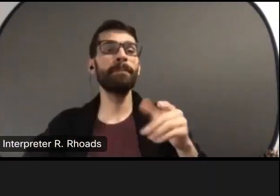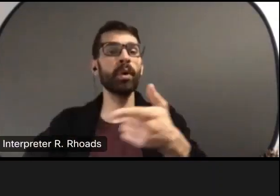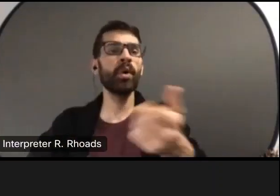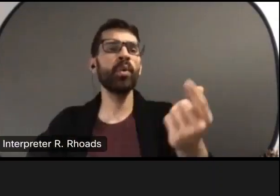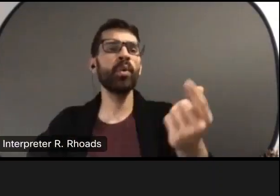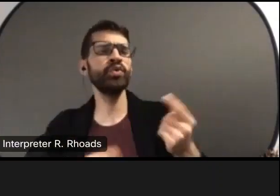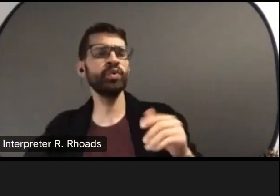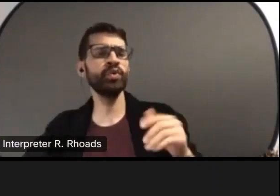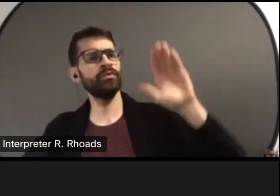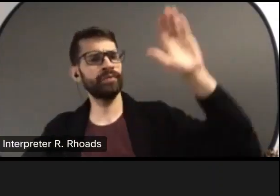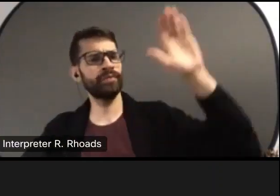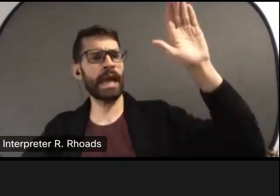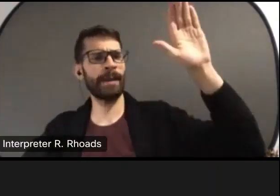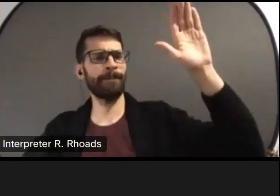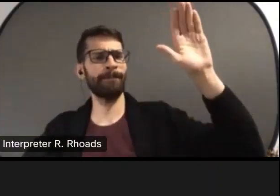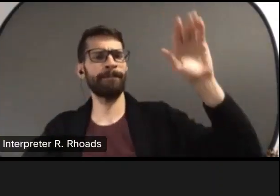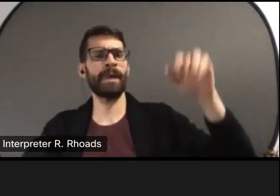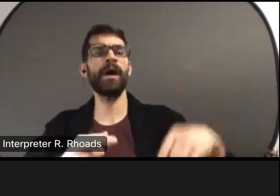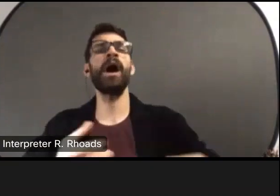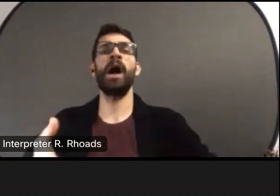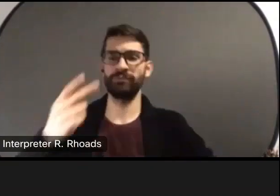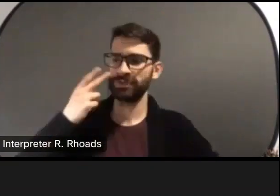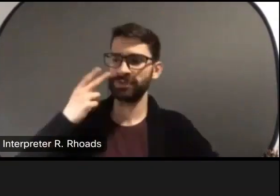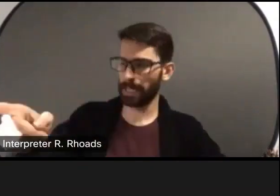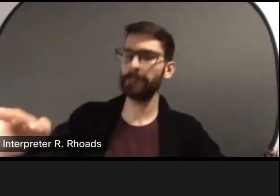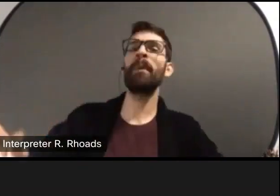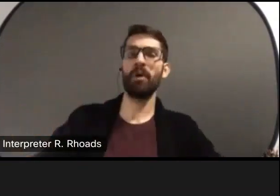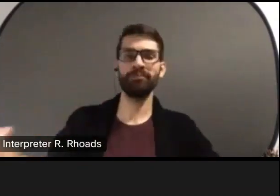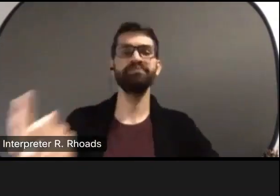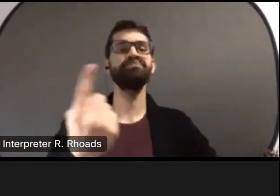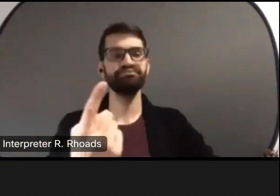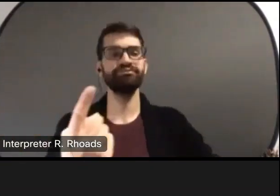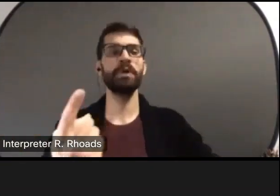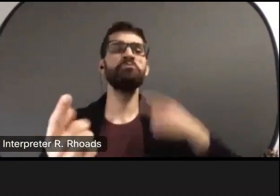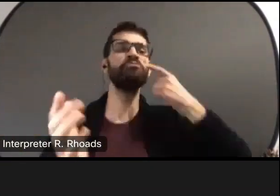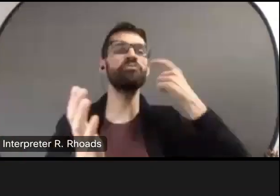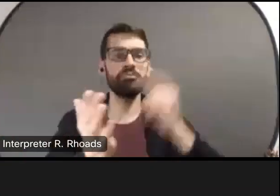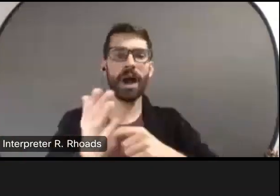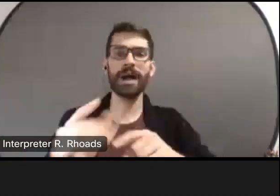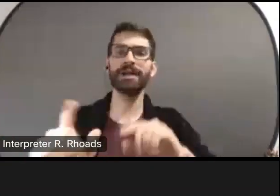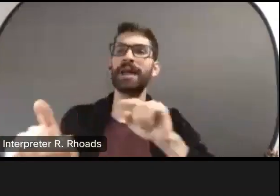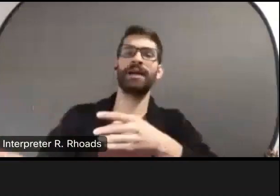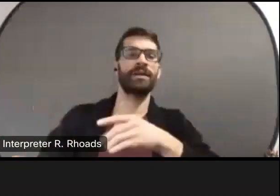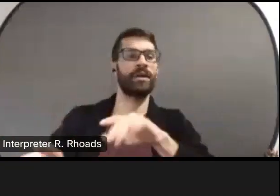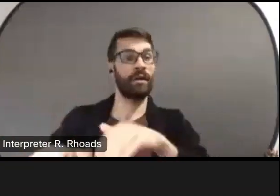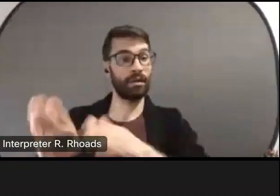they can take the floor, we can have the conversation that needs to be had, and